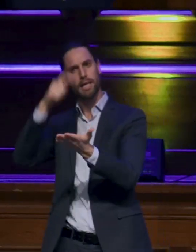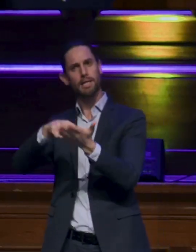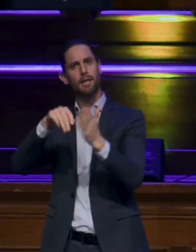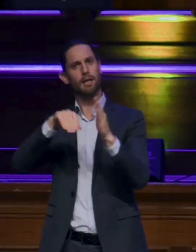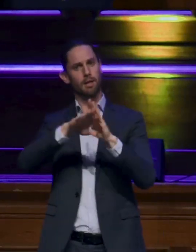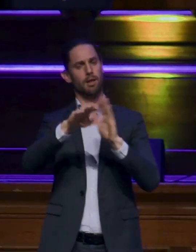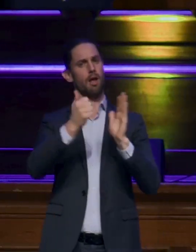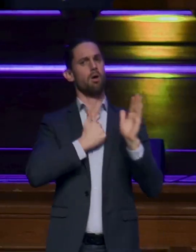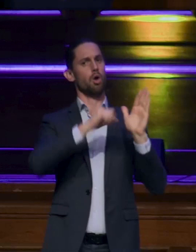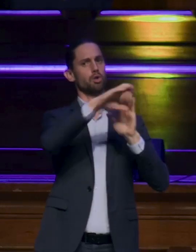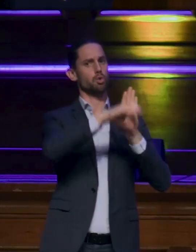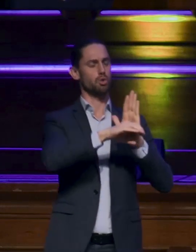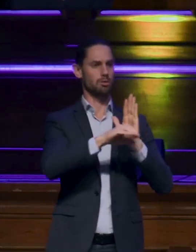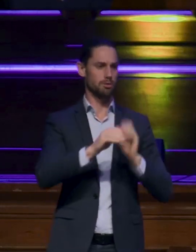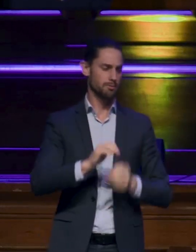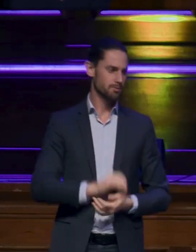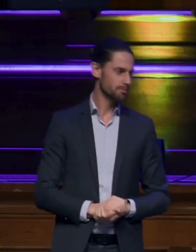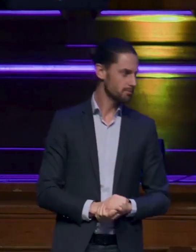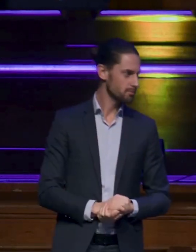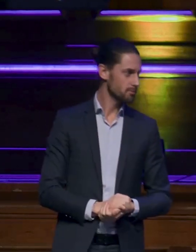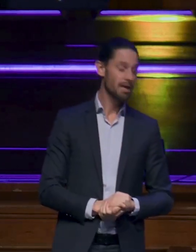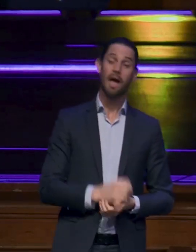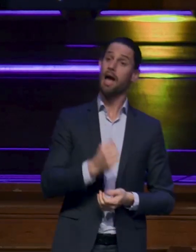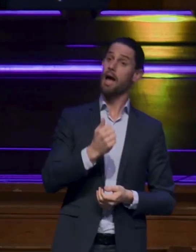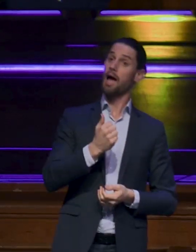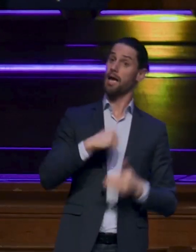that has a treaty with its First Nation peoples are there only lessons for us